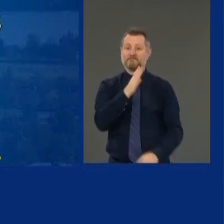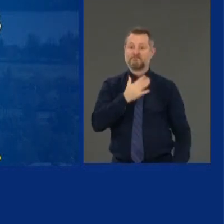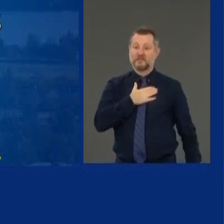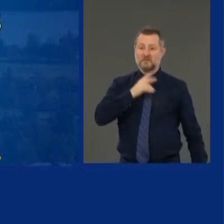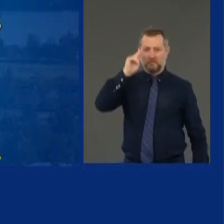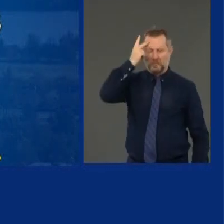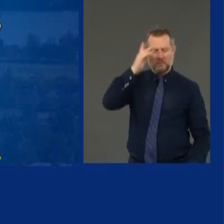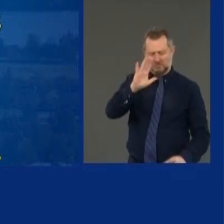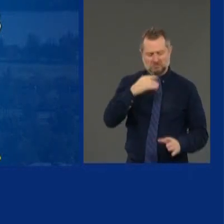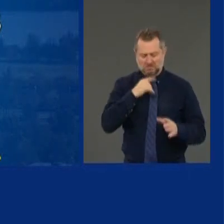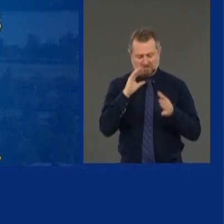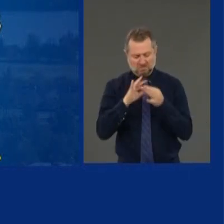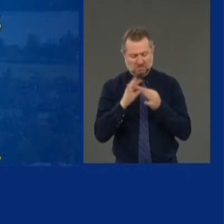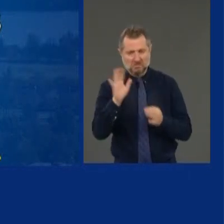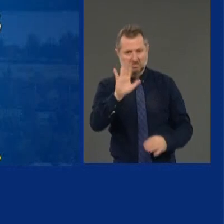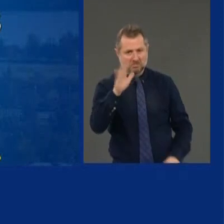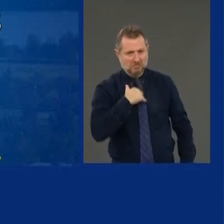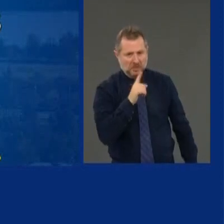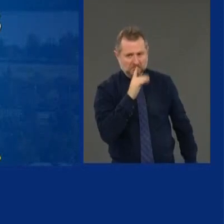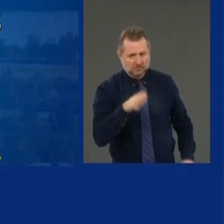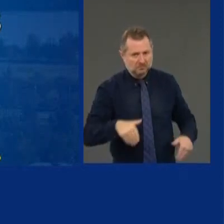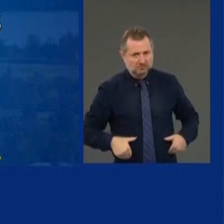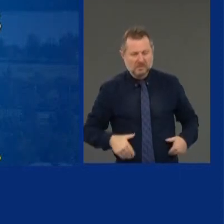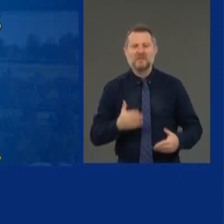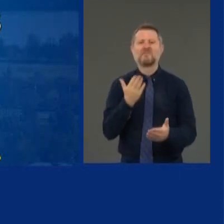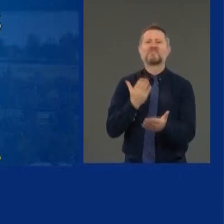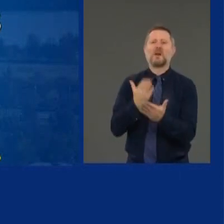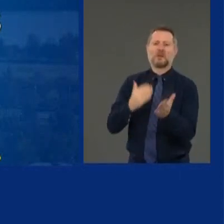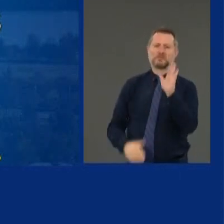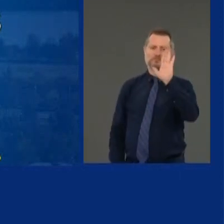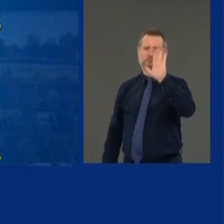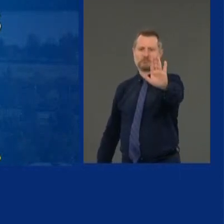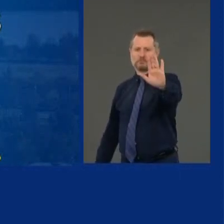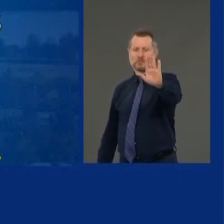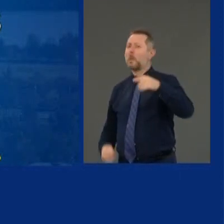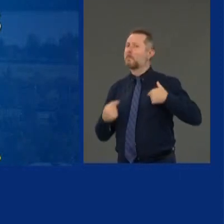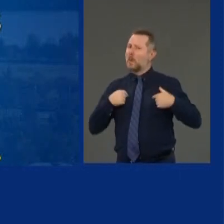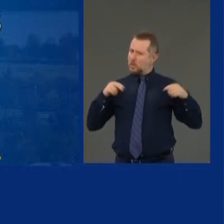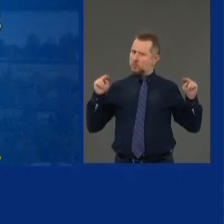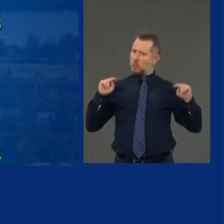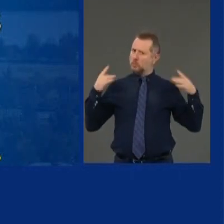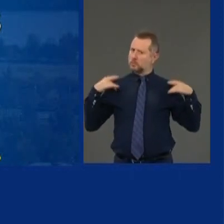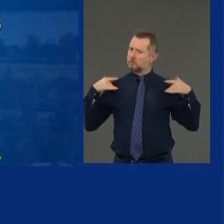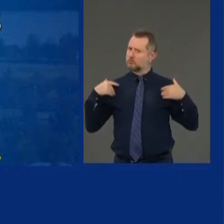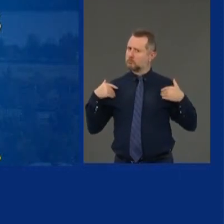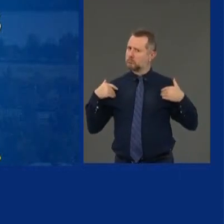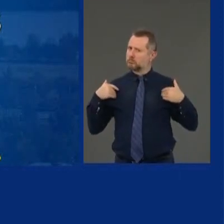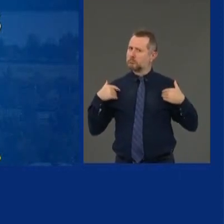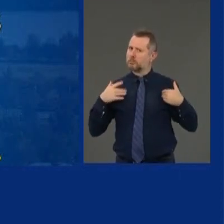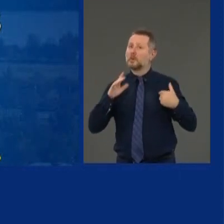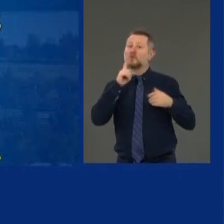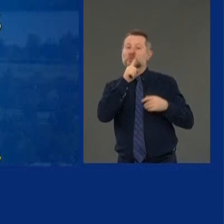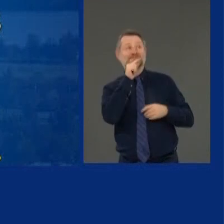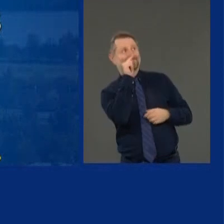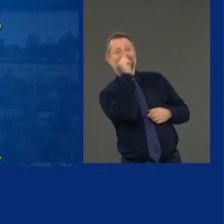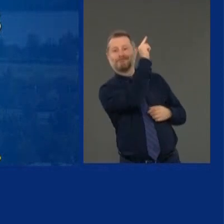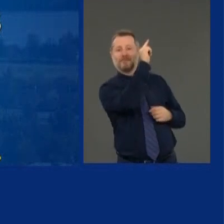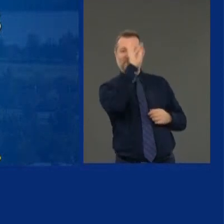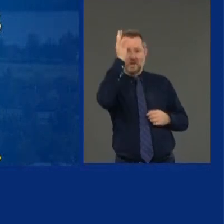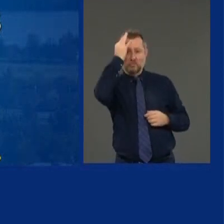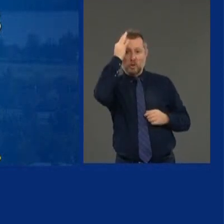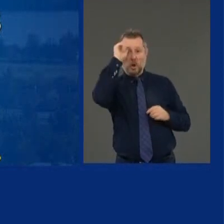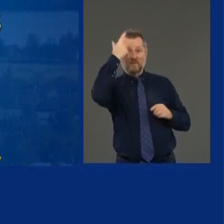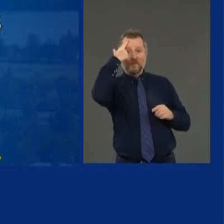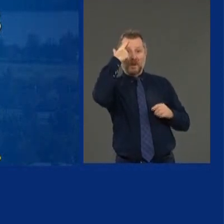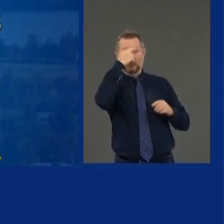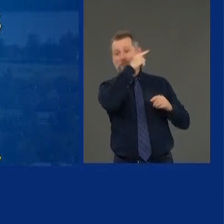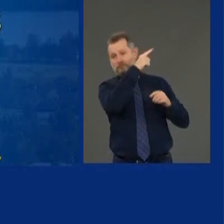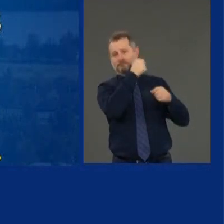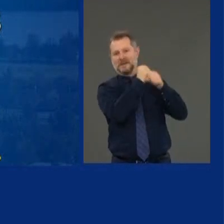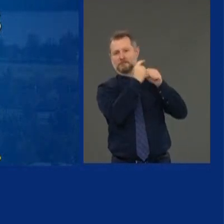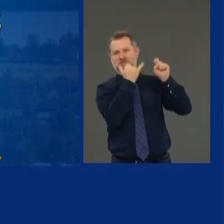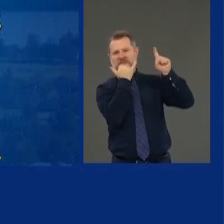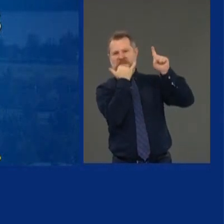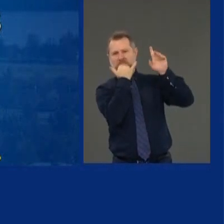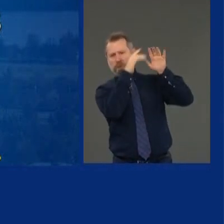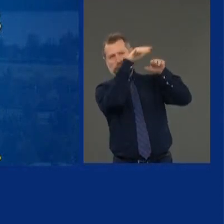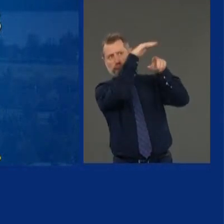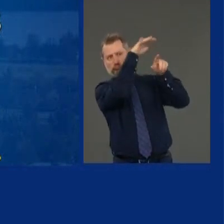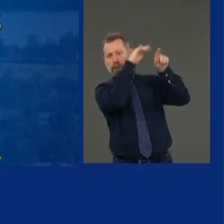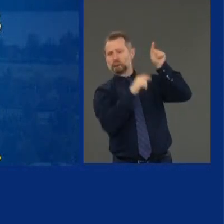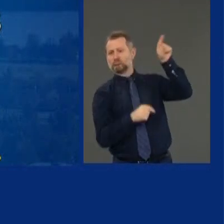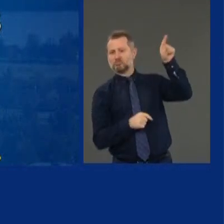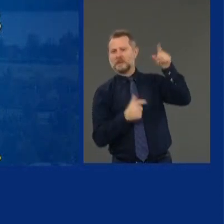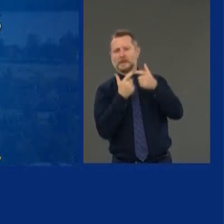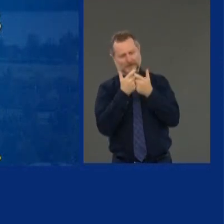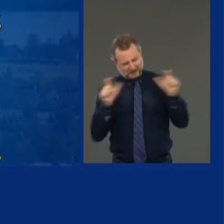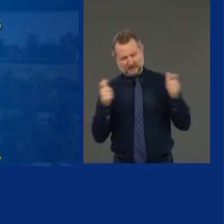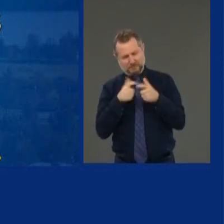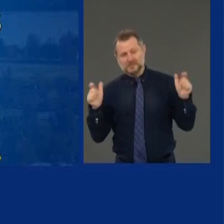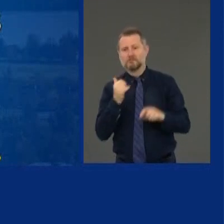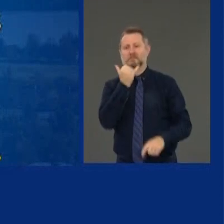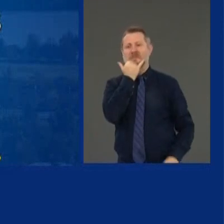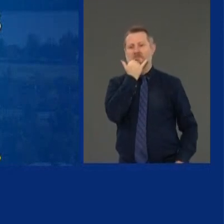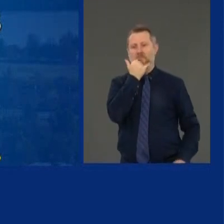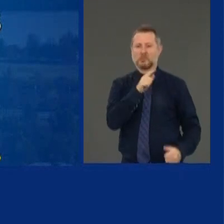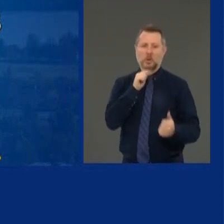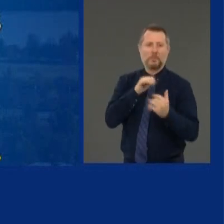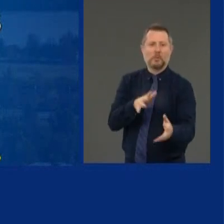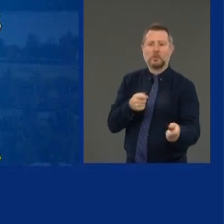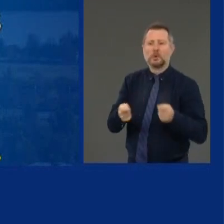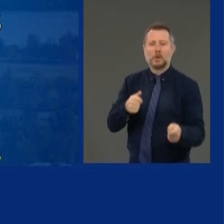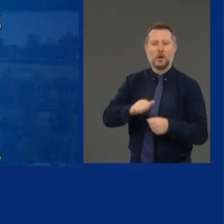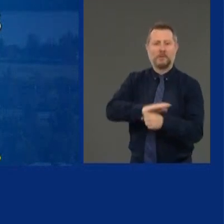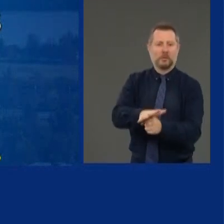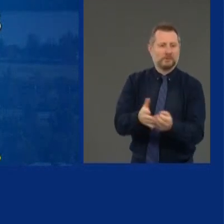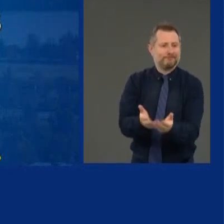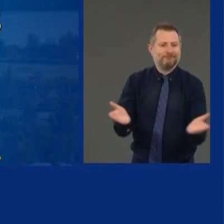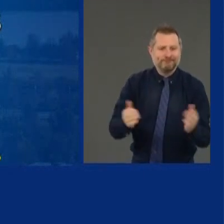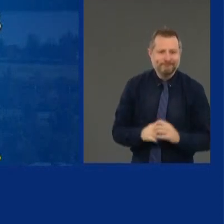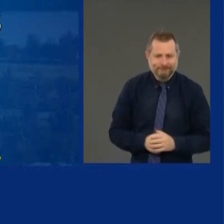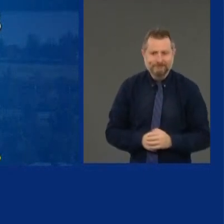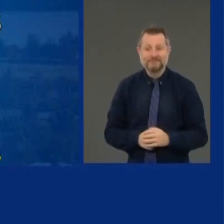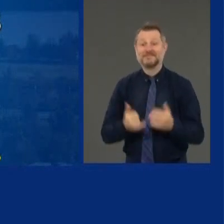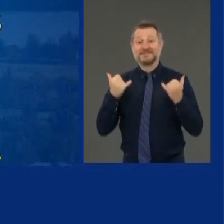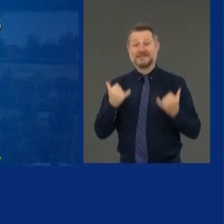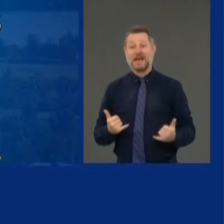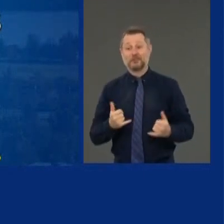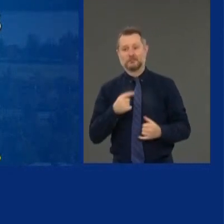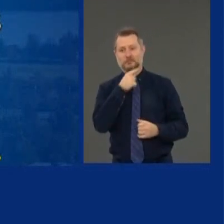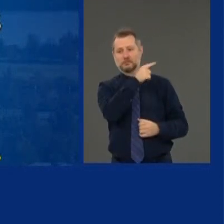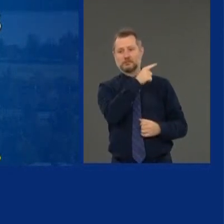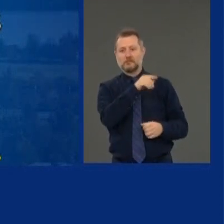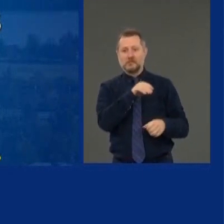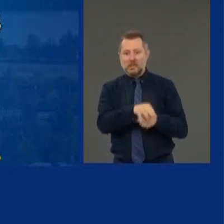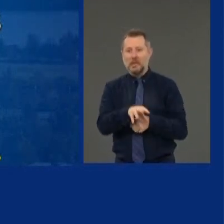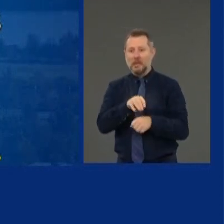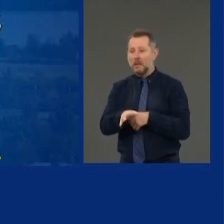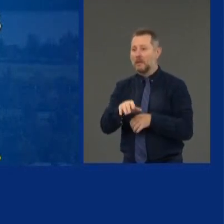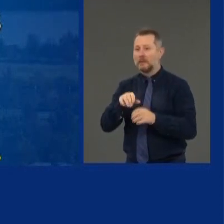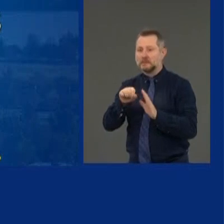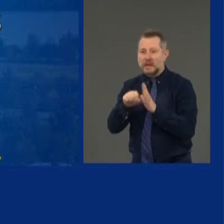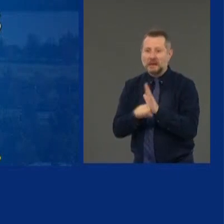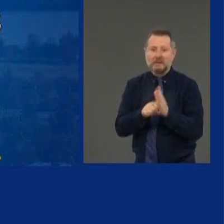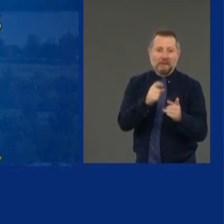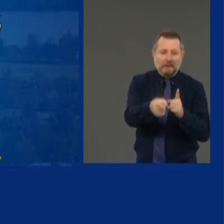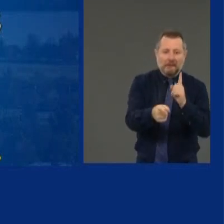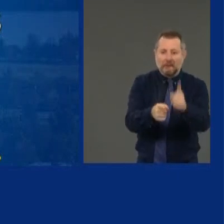MISTAKE.